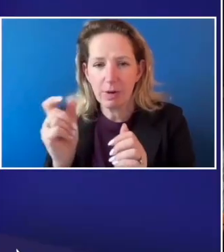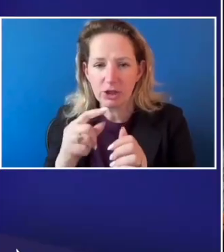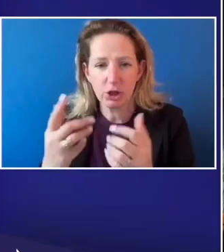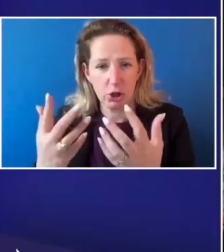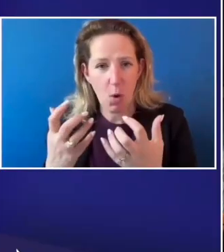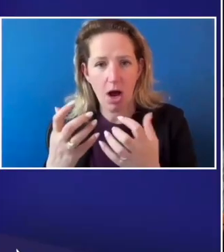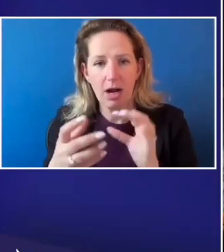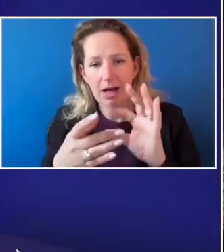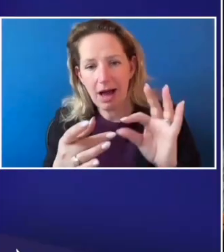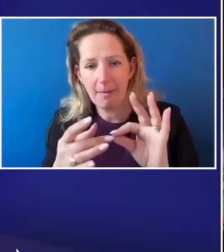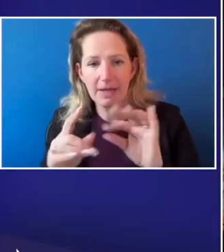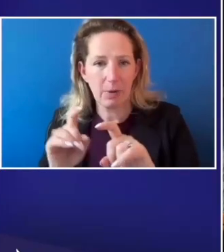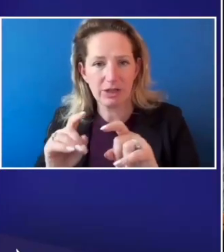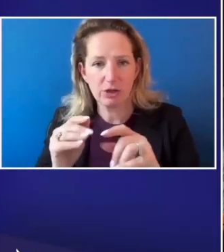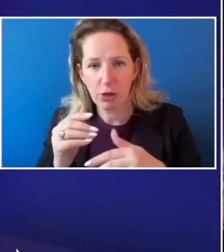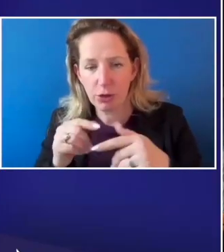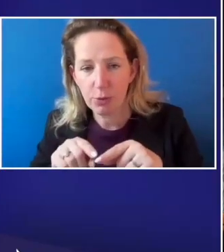would you like me to hold those to a specific juncture?